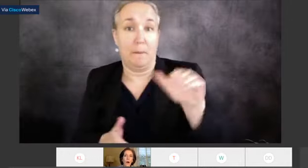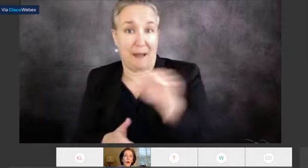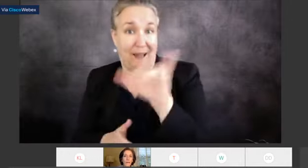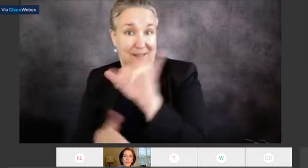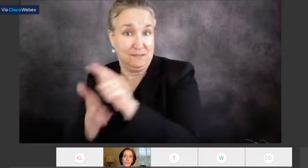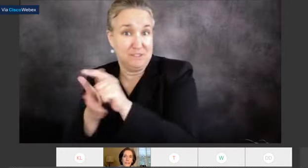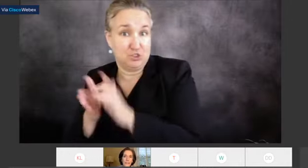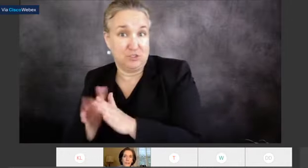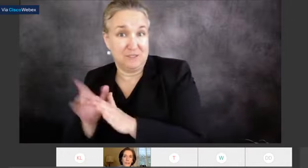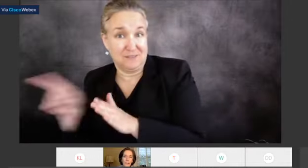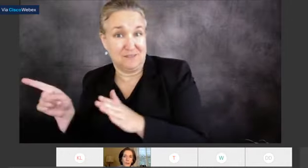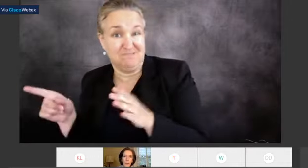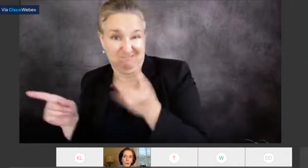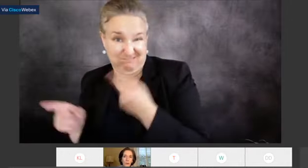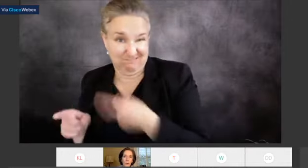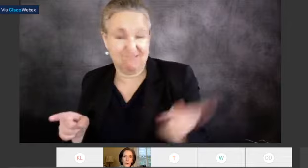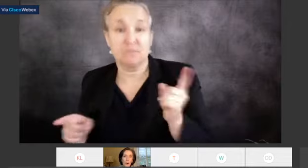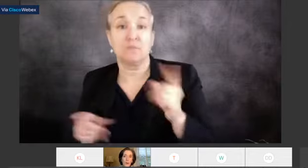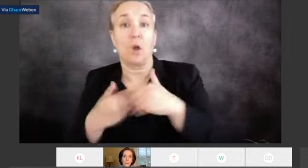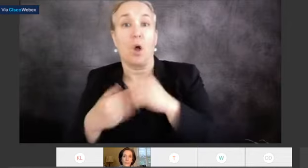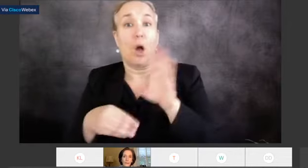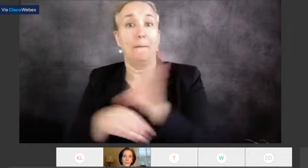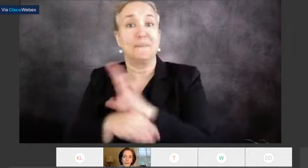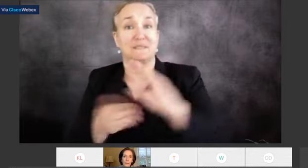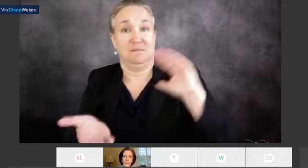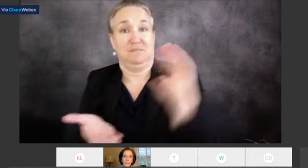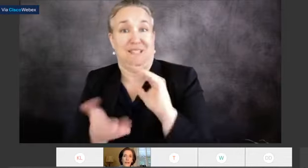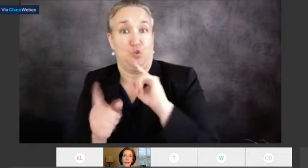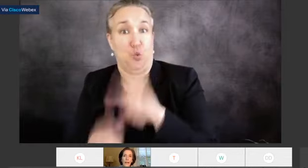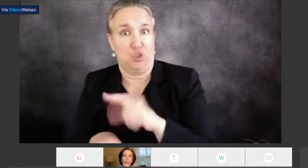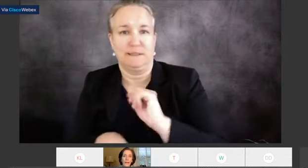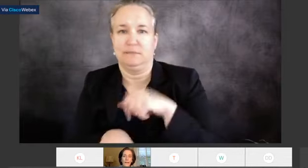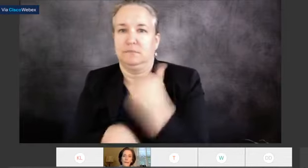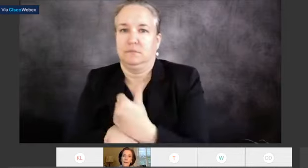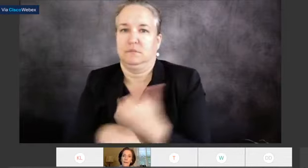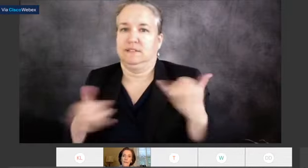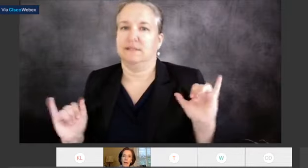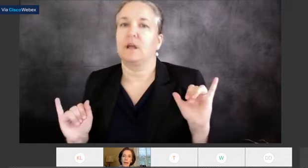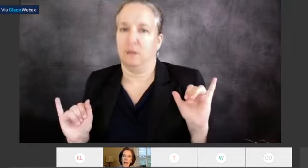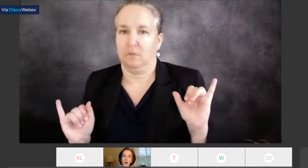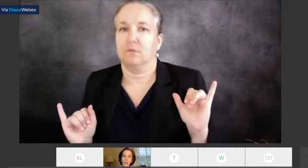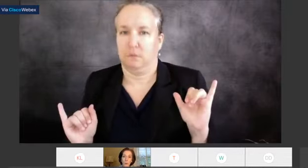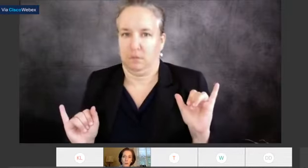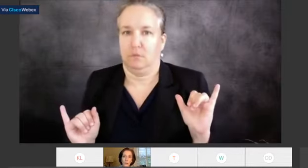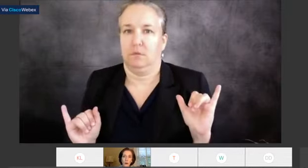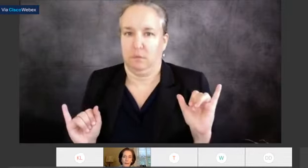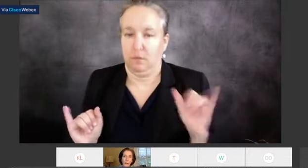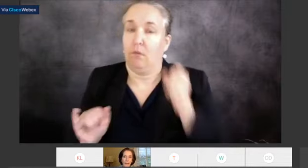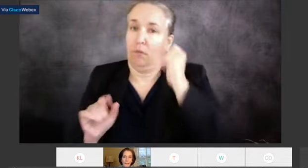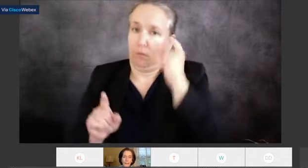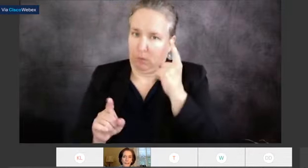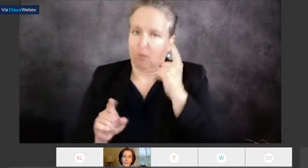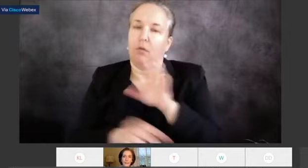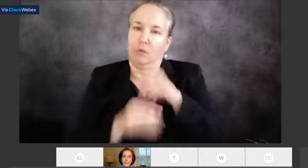all of the business mitigation orders are still in place and inside of that are the restaurant capacity